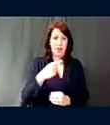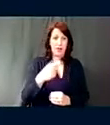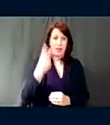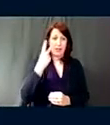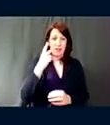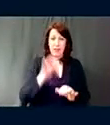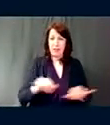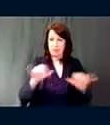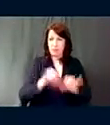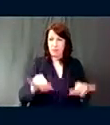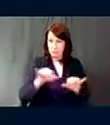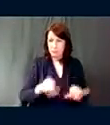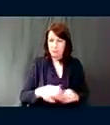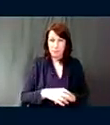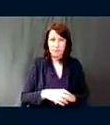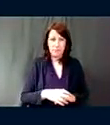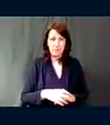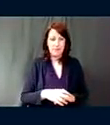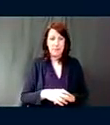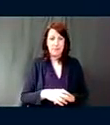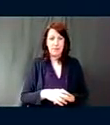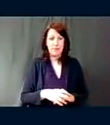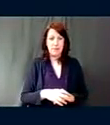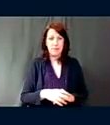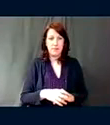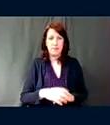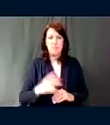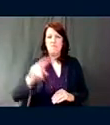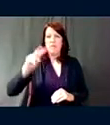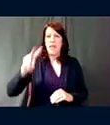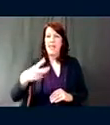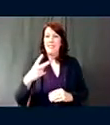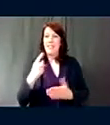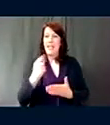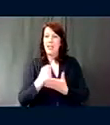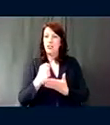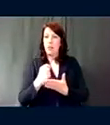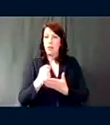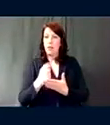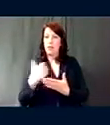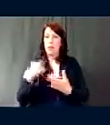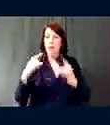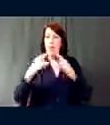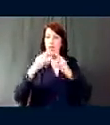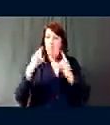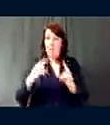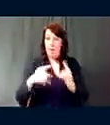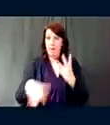PREVIOUS SLIDE. THE BLUE VILLAGES, WHITE, SECOND